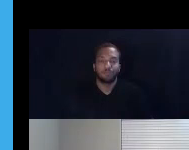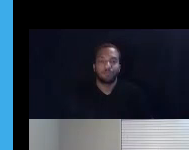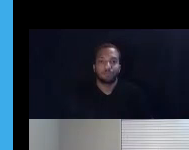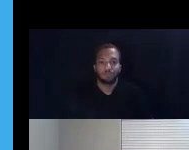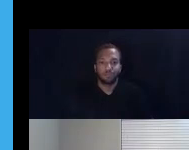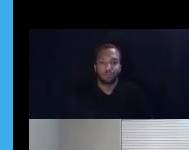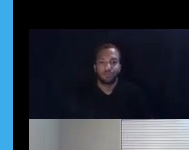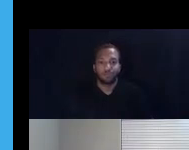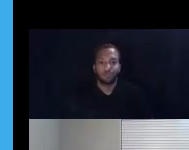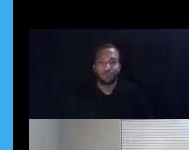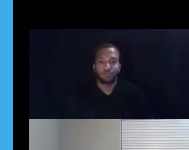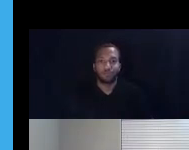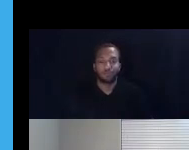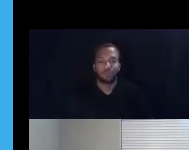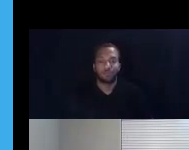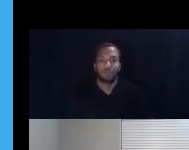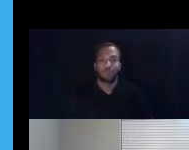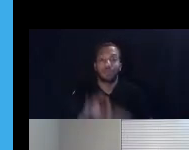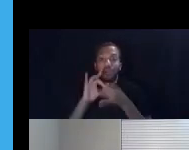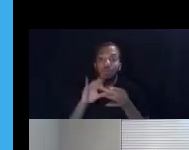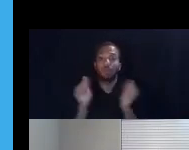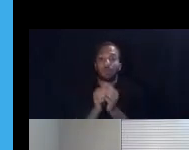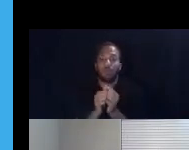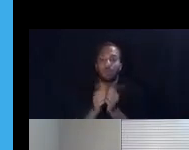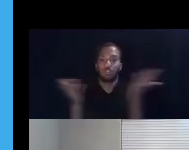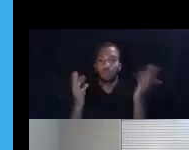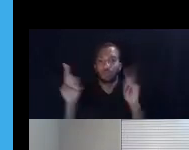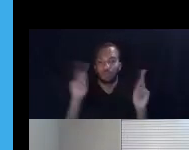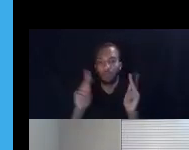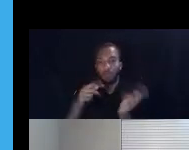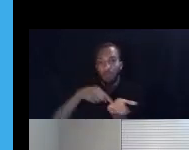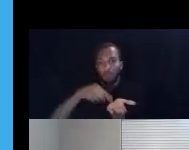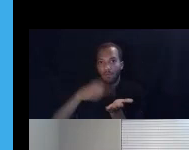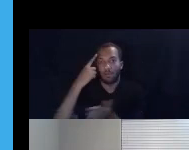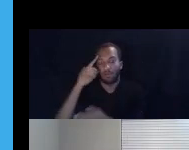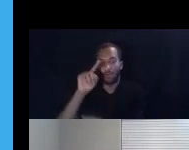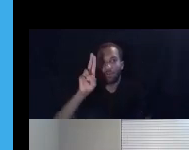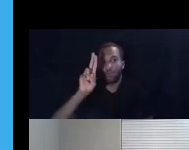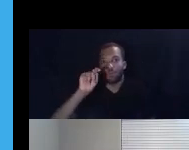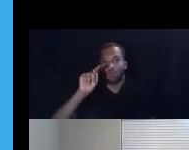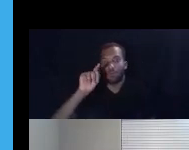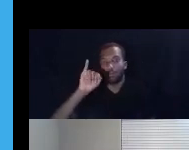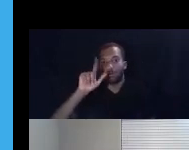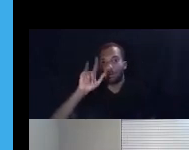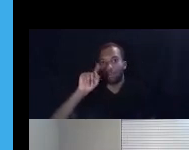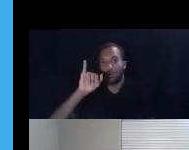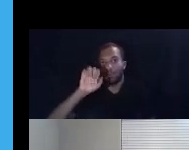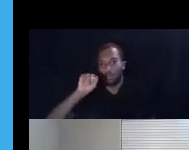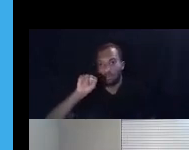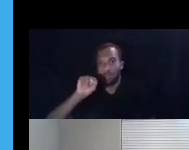and rental utility assistance. We're also partnering with Medicaid right now to get folks access to air conditioners.